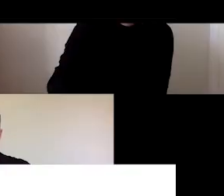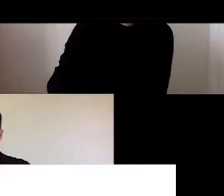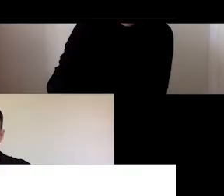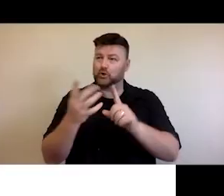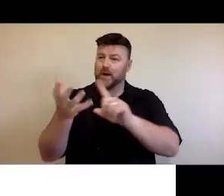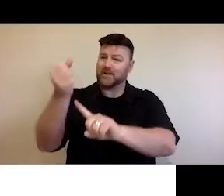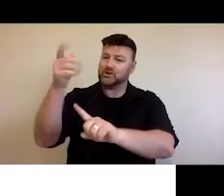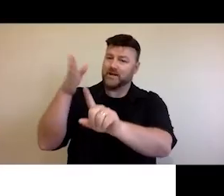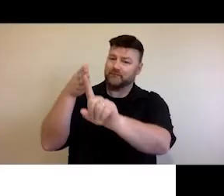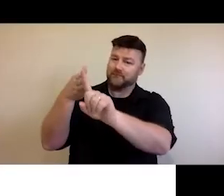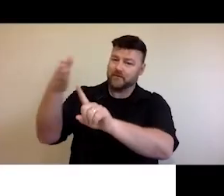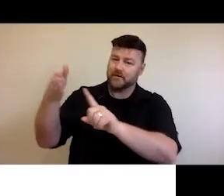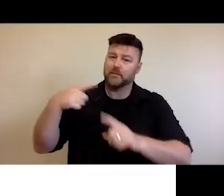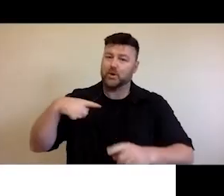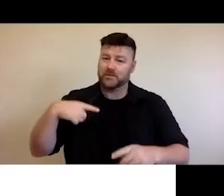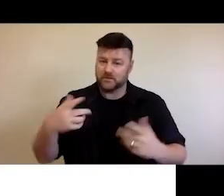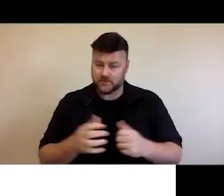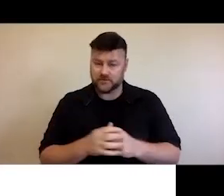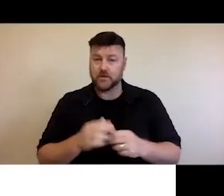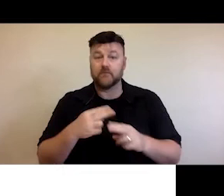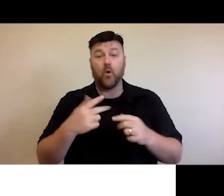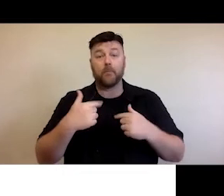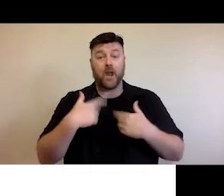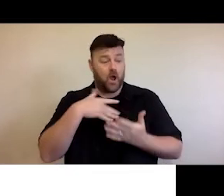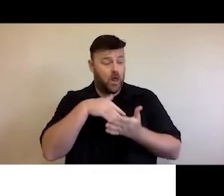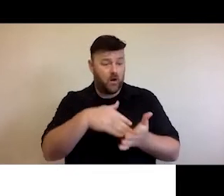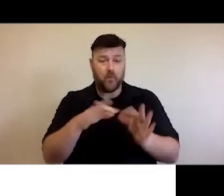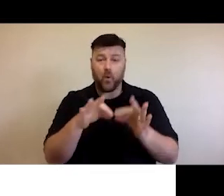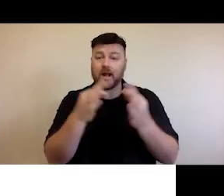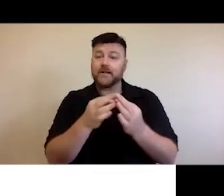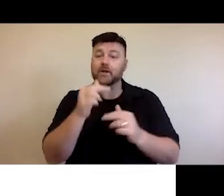In my case, I help organisations develop strategic plans. To achieve their